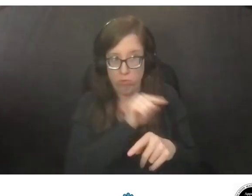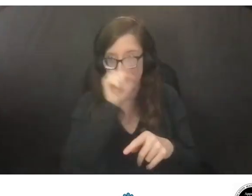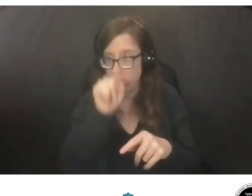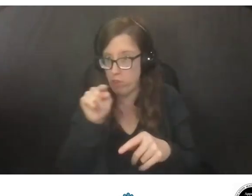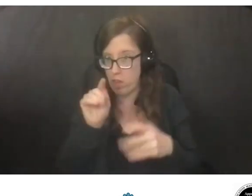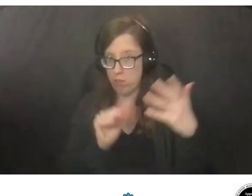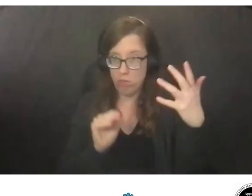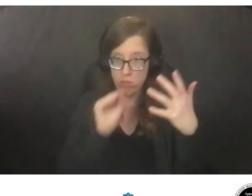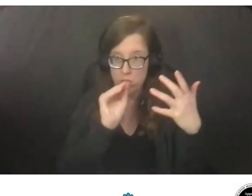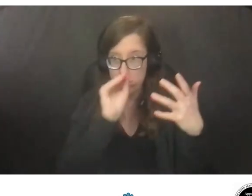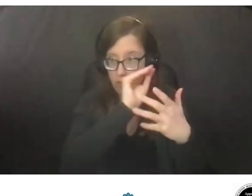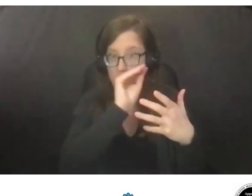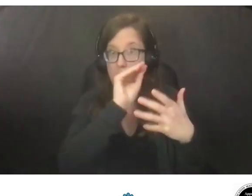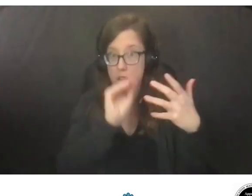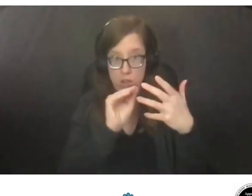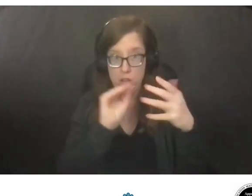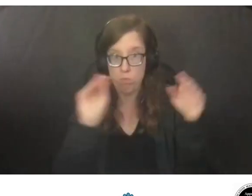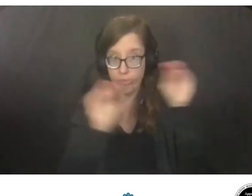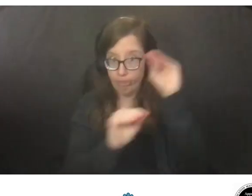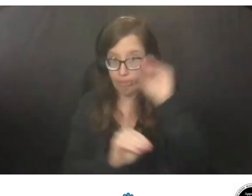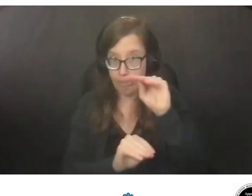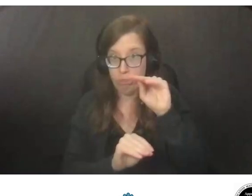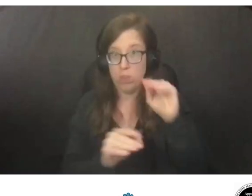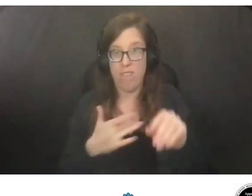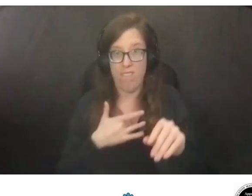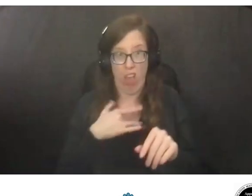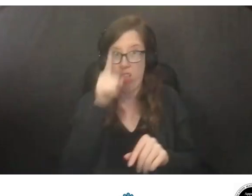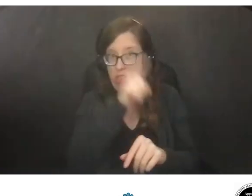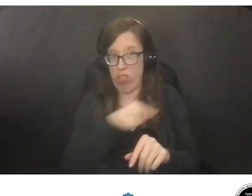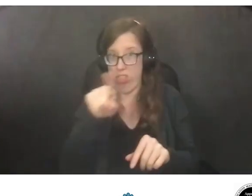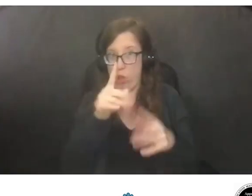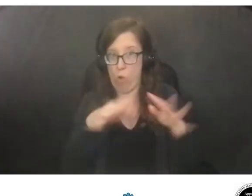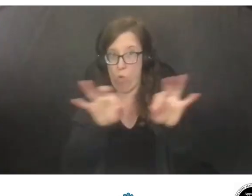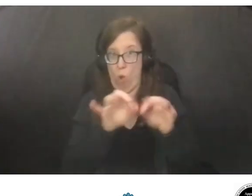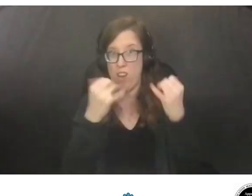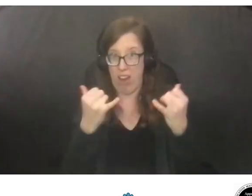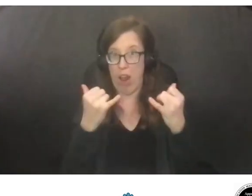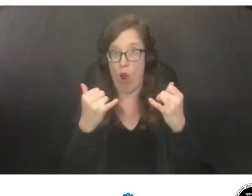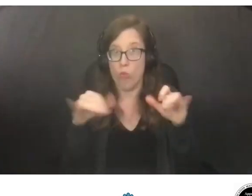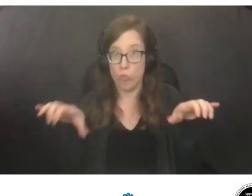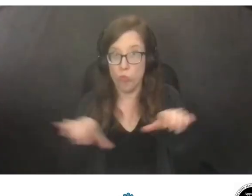Determine which ones are most important for right now.